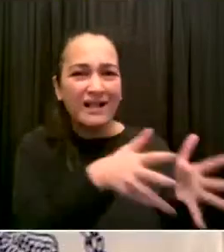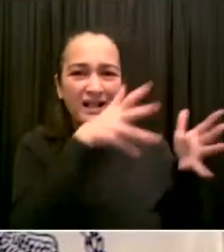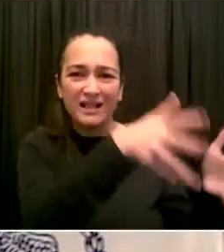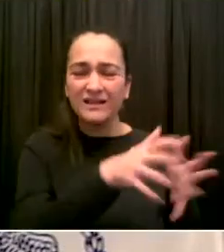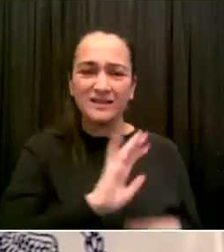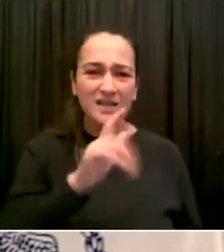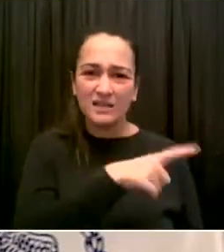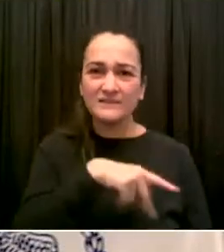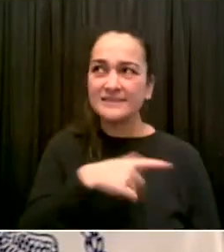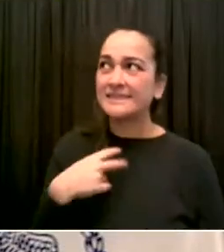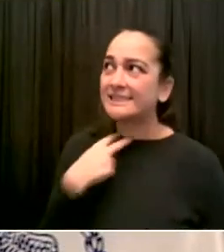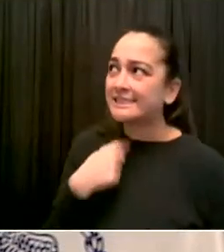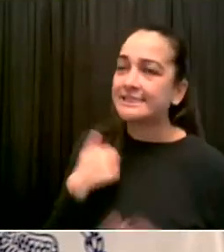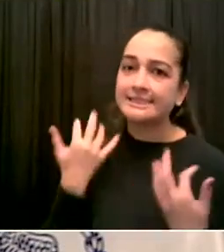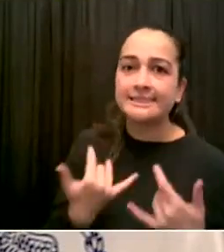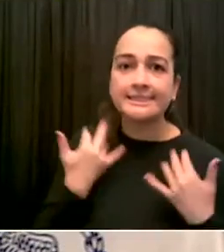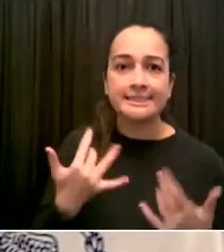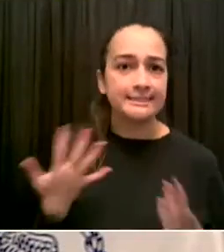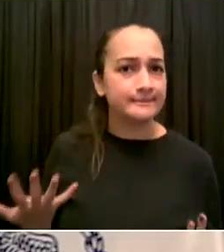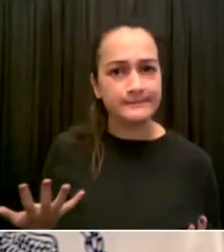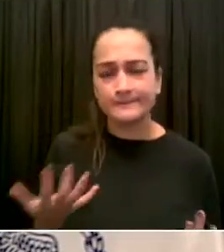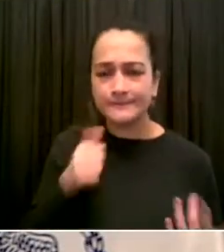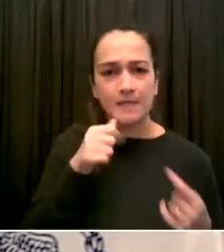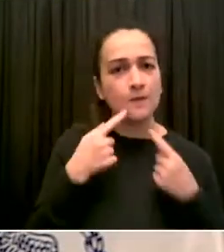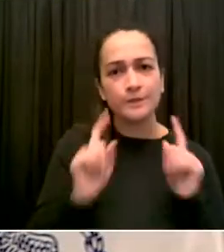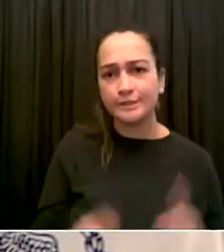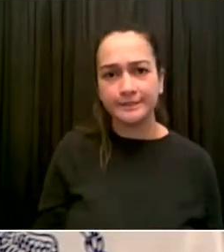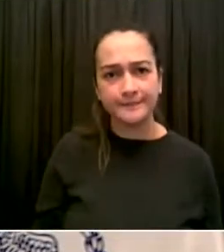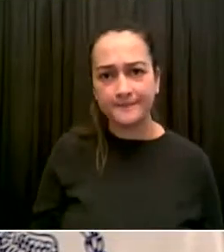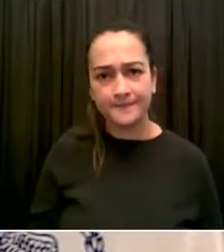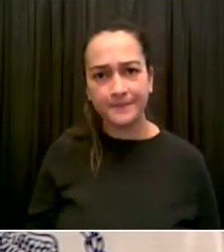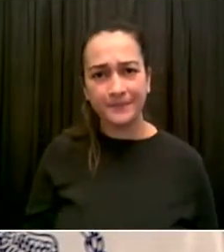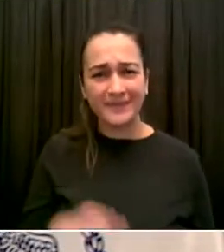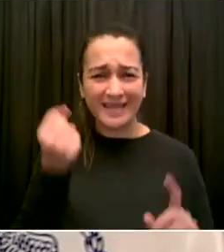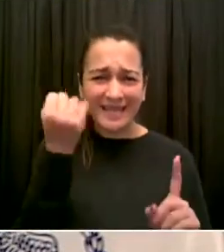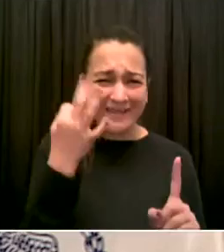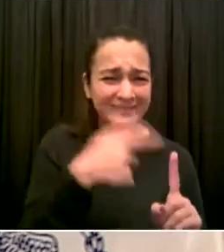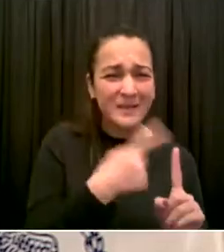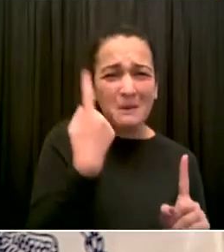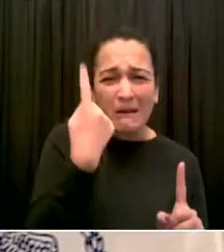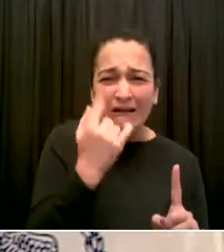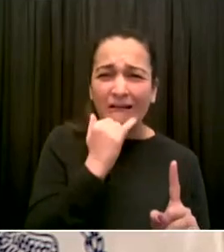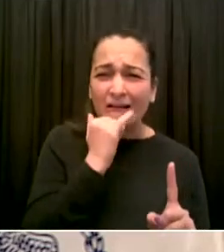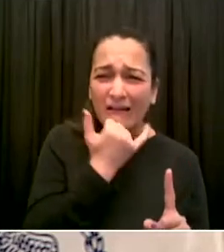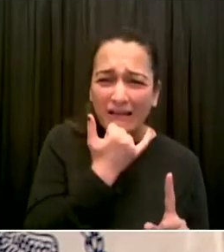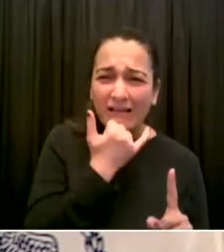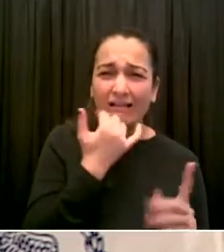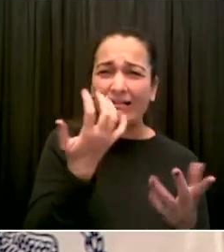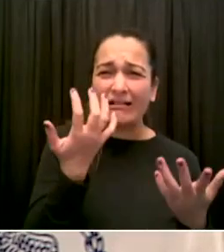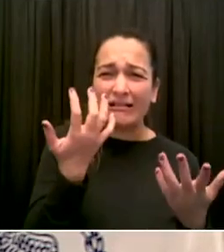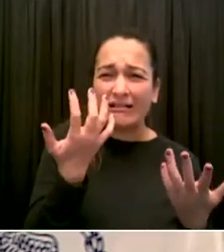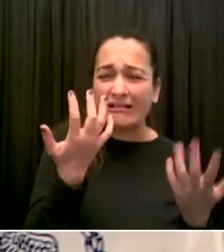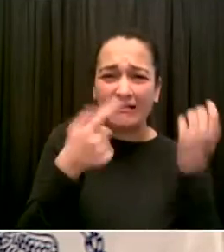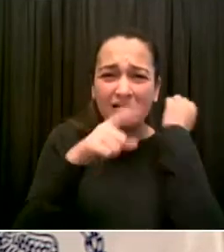Y.WA FOR YEARS AND YEARS WE MADE PROGRESS.